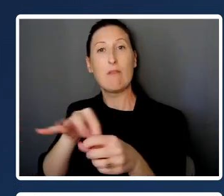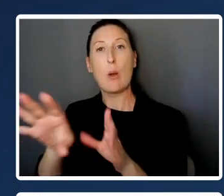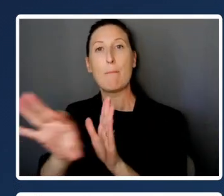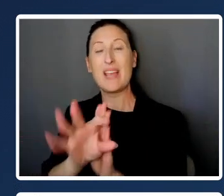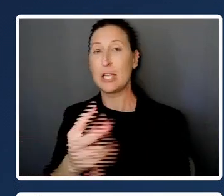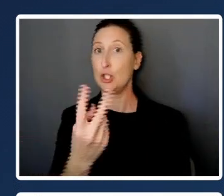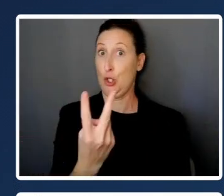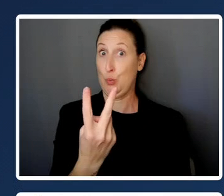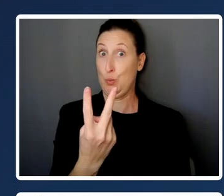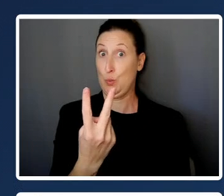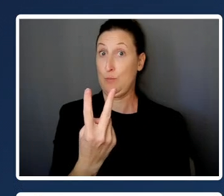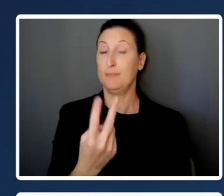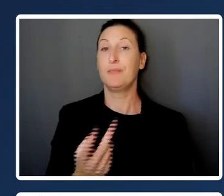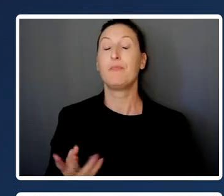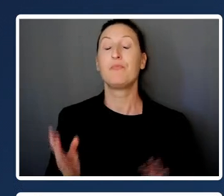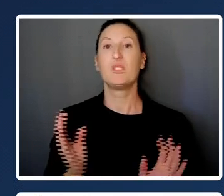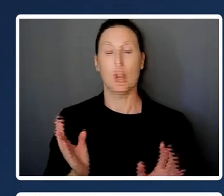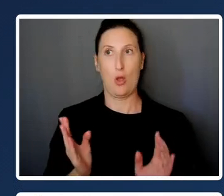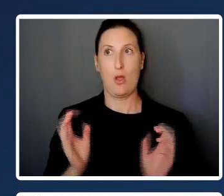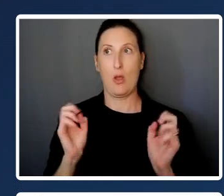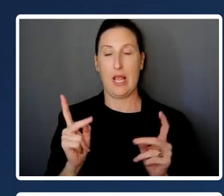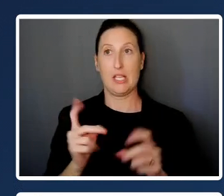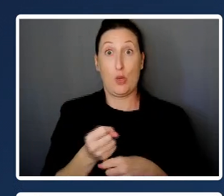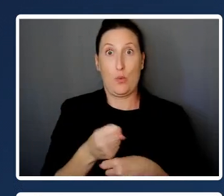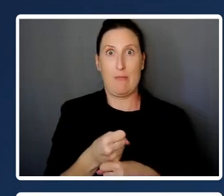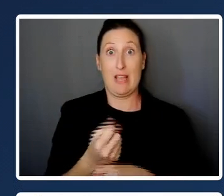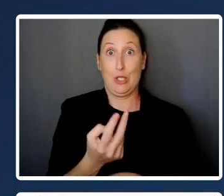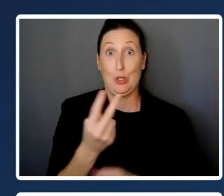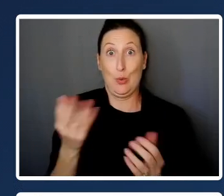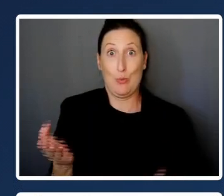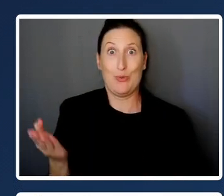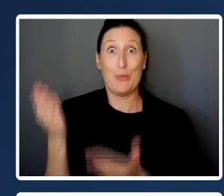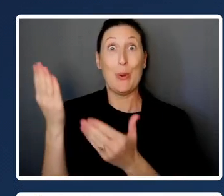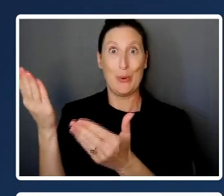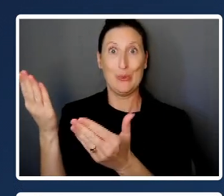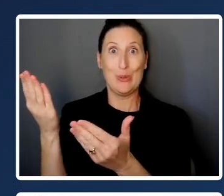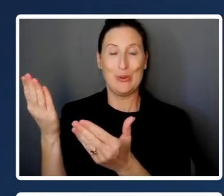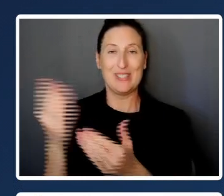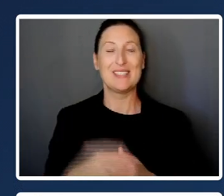up creating two proposals that they would work on in two small groups. So, they really had to